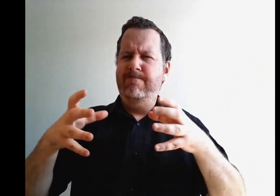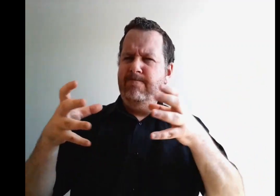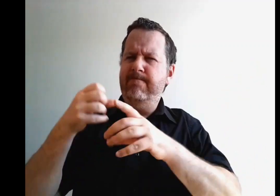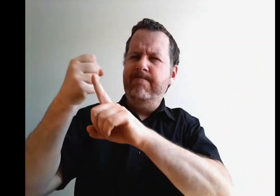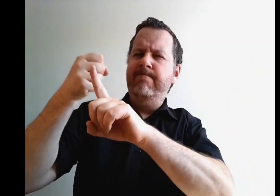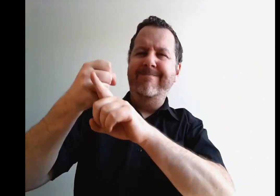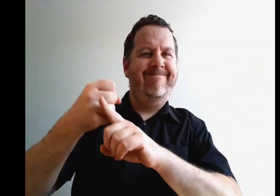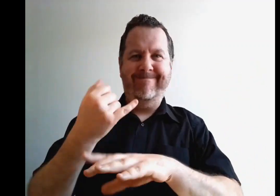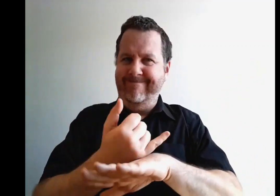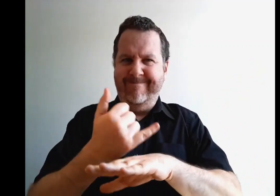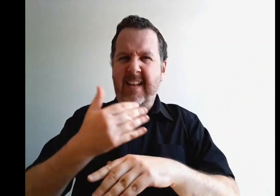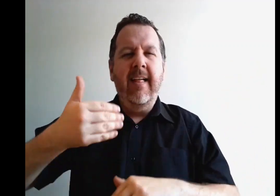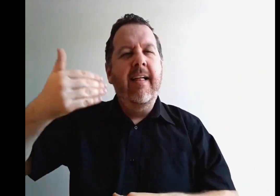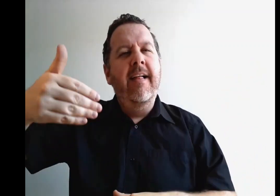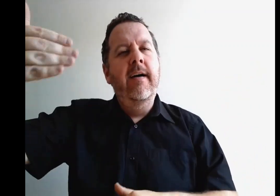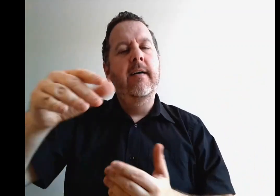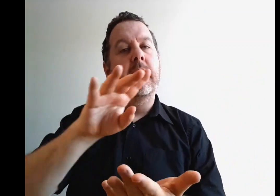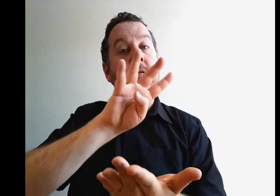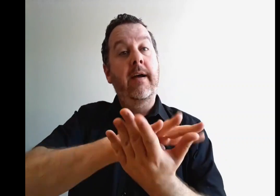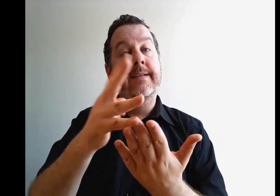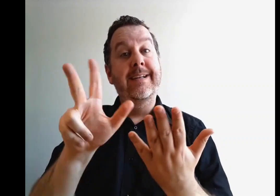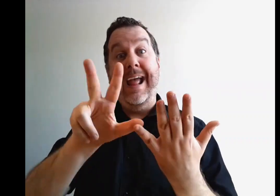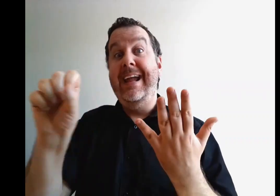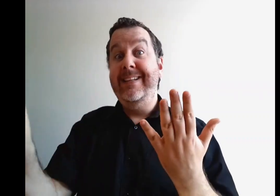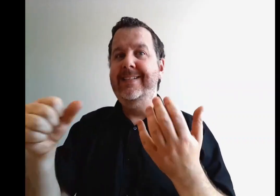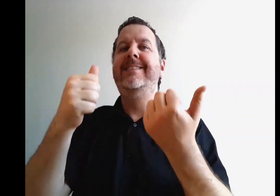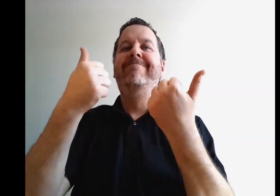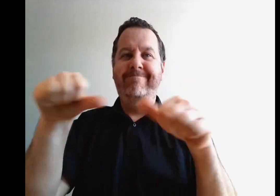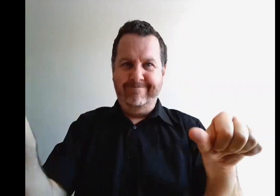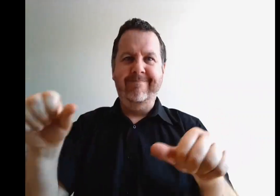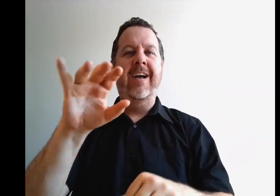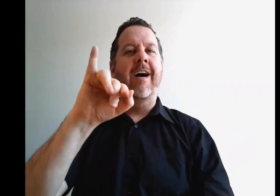until the 1980s when the Irish Deaf Society was established.